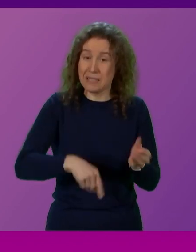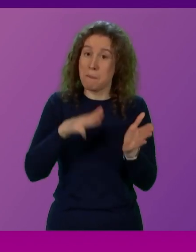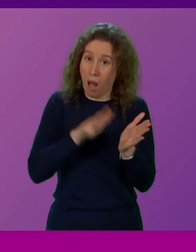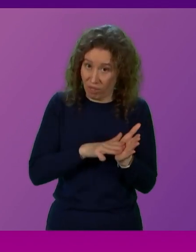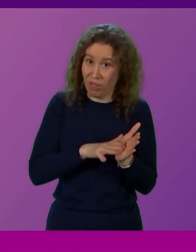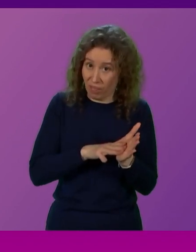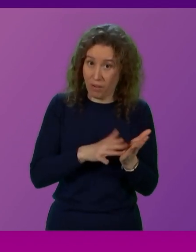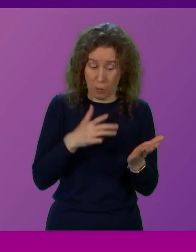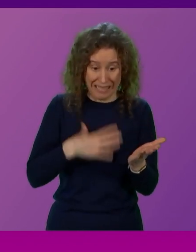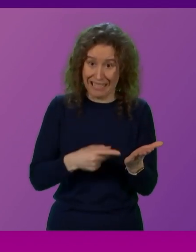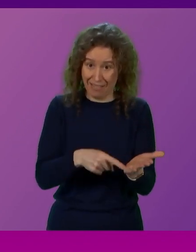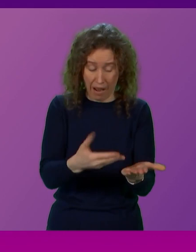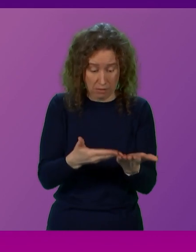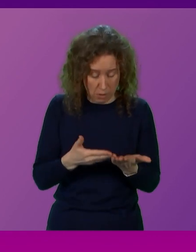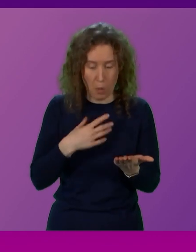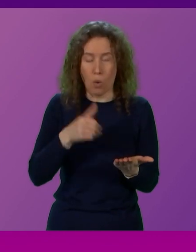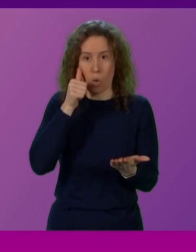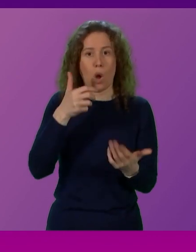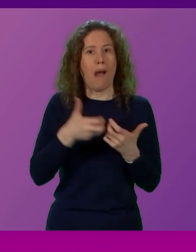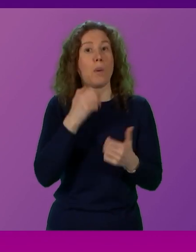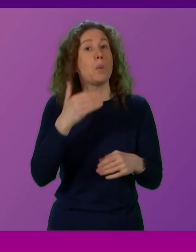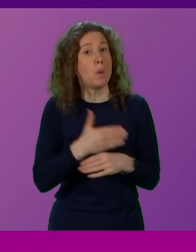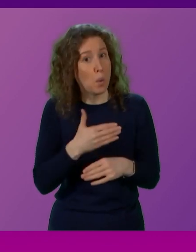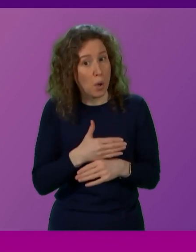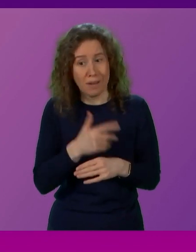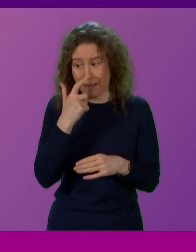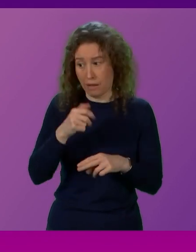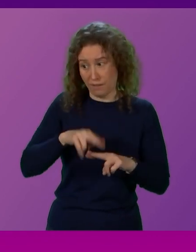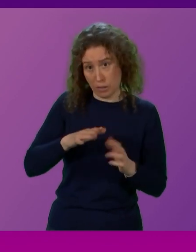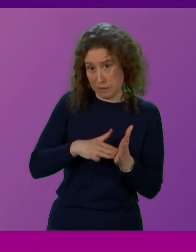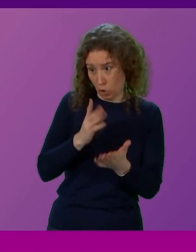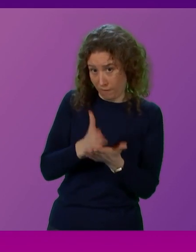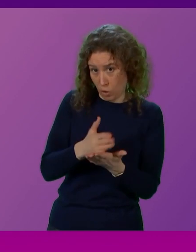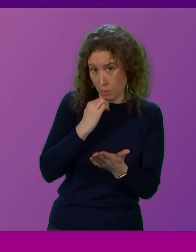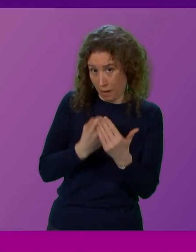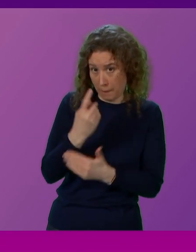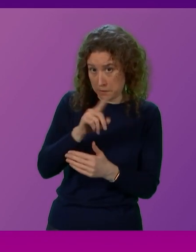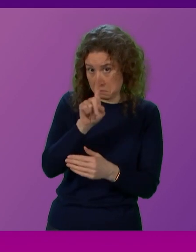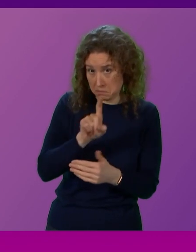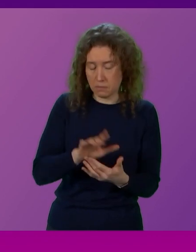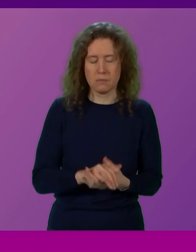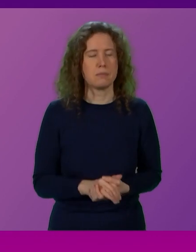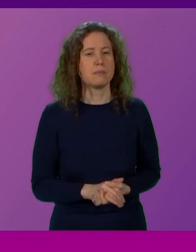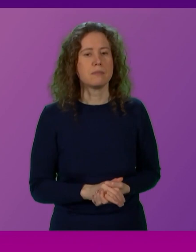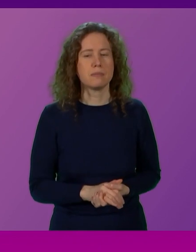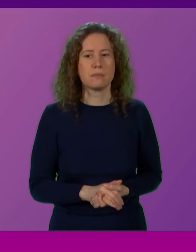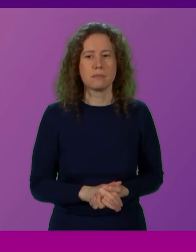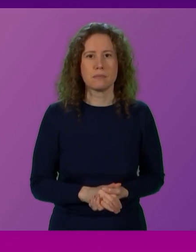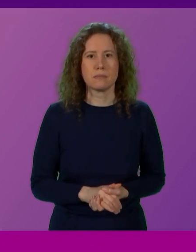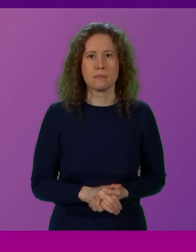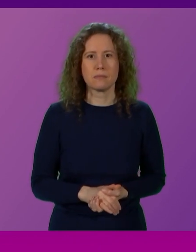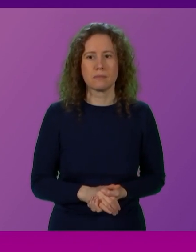Can the First Minister confirm that that will happen—yes or no?